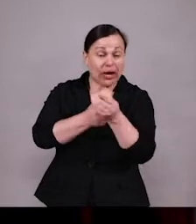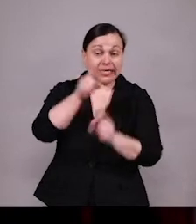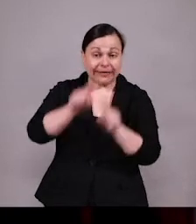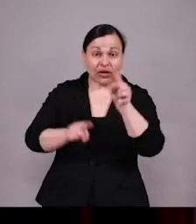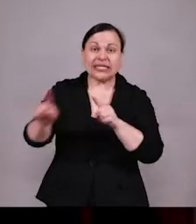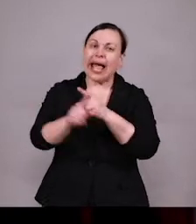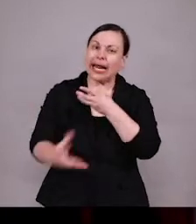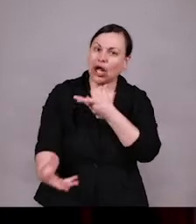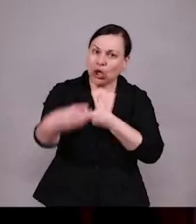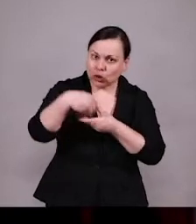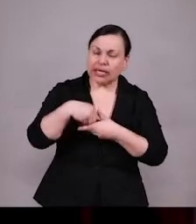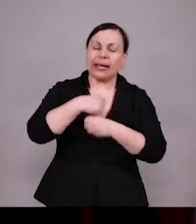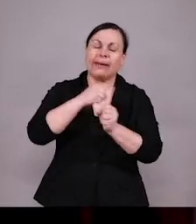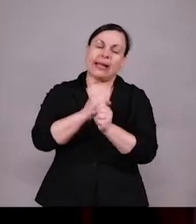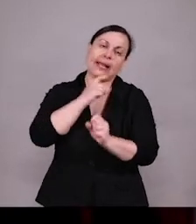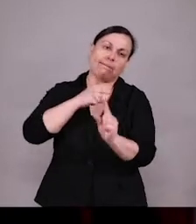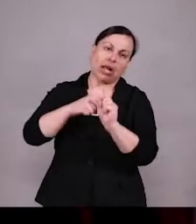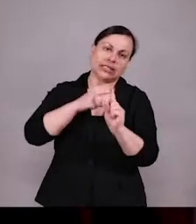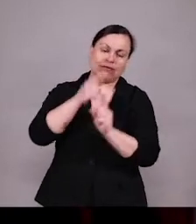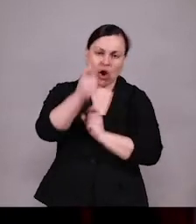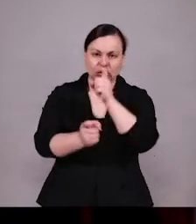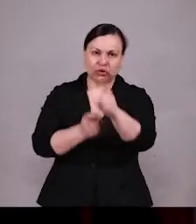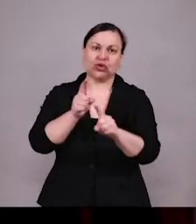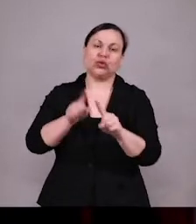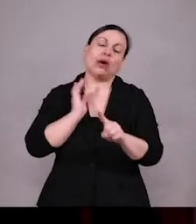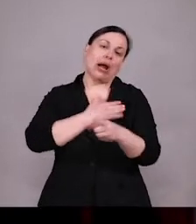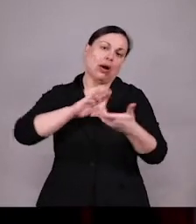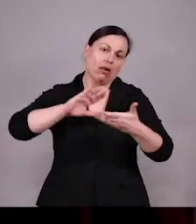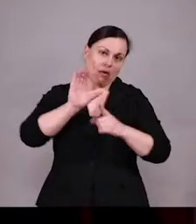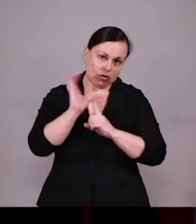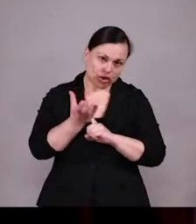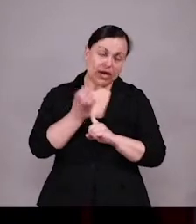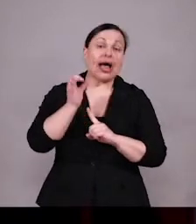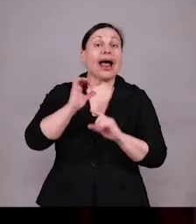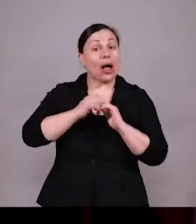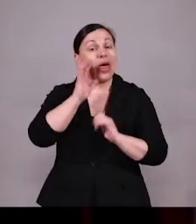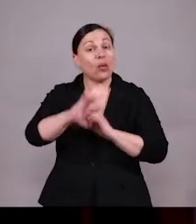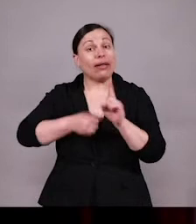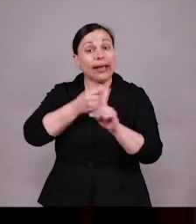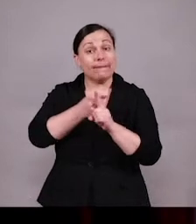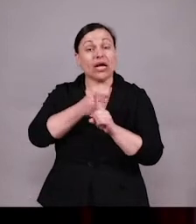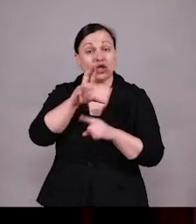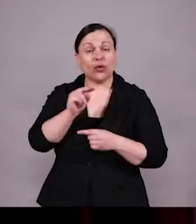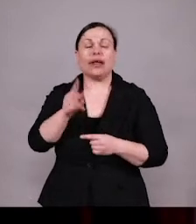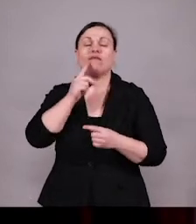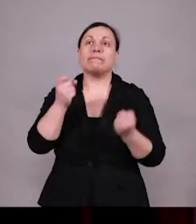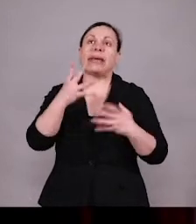and inclusion and making positive contributions to our culture that will impact UNM for years to come.